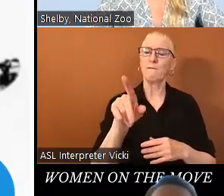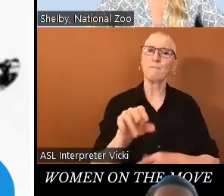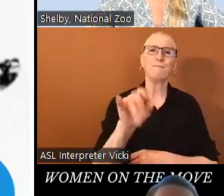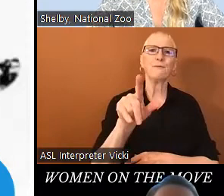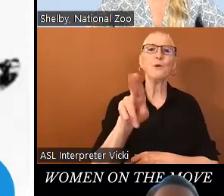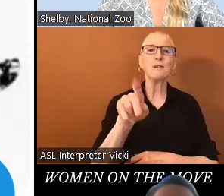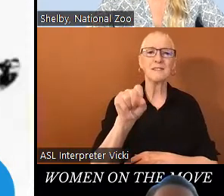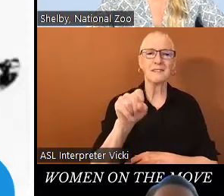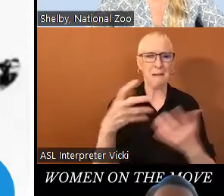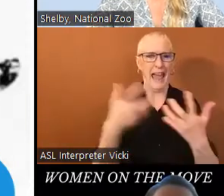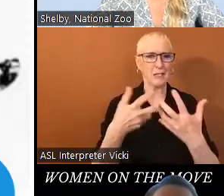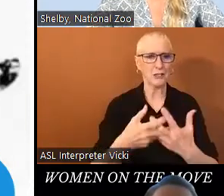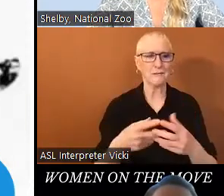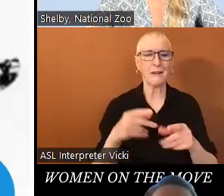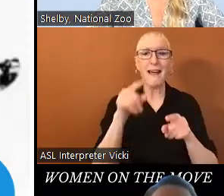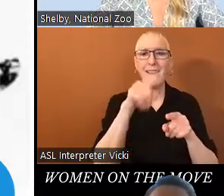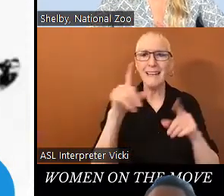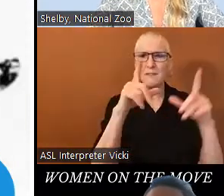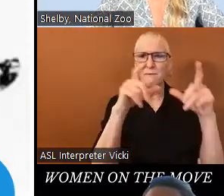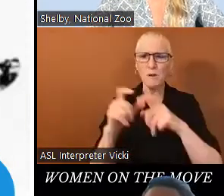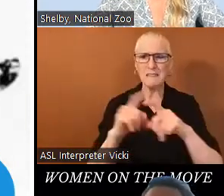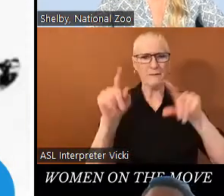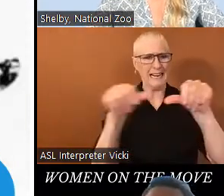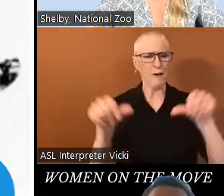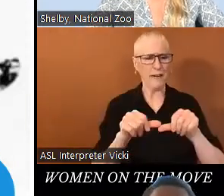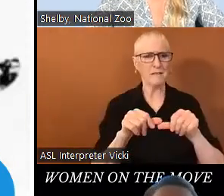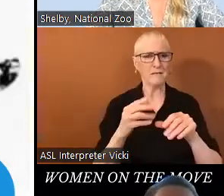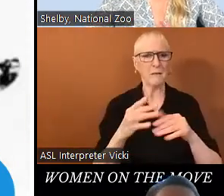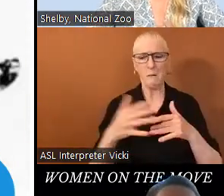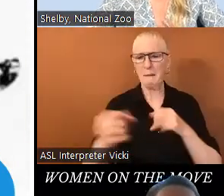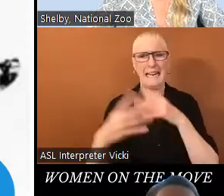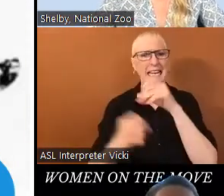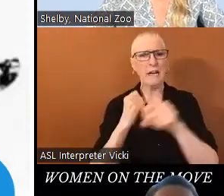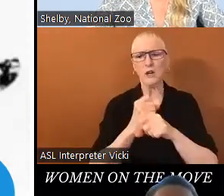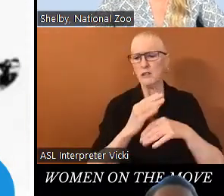These photos were taken in different areas and many years in between so it might be a little tricky.